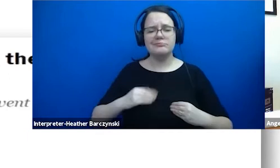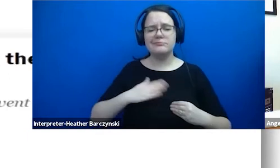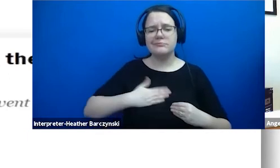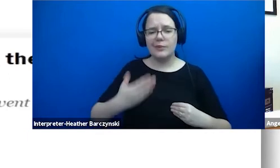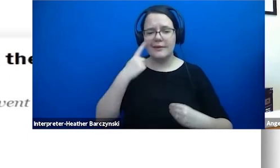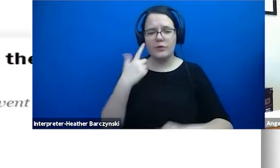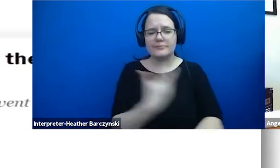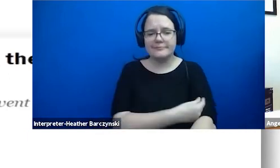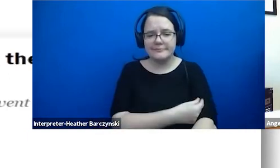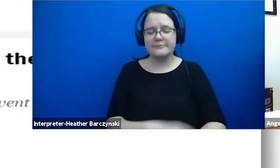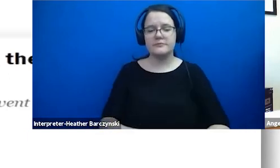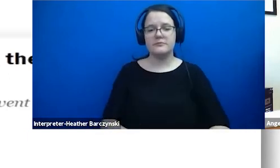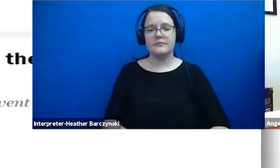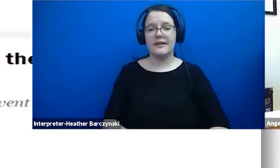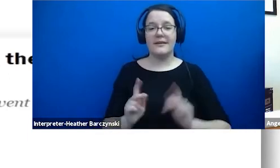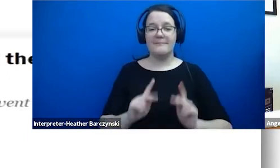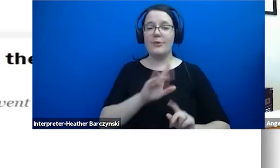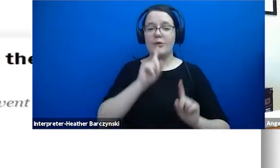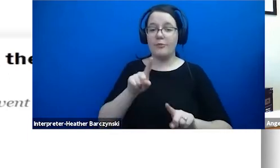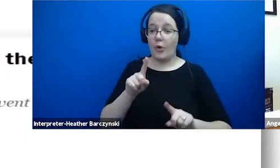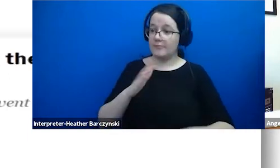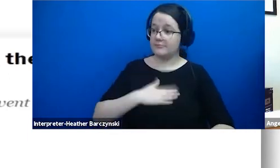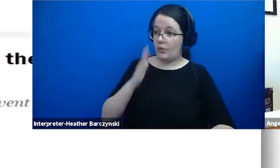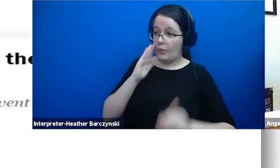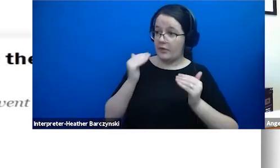what people reported as to whether they would get vaccinated what are some of the barriers to